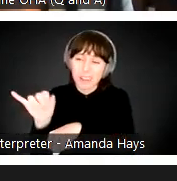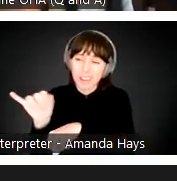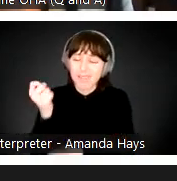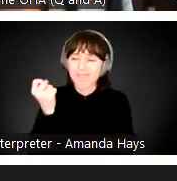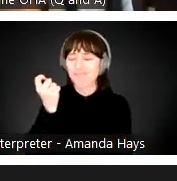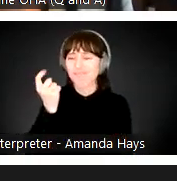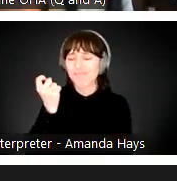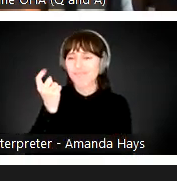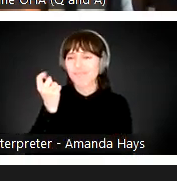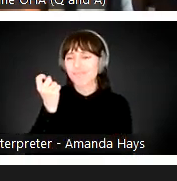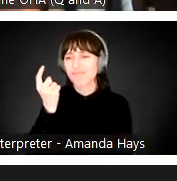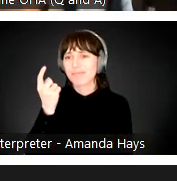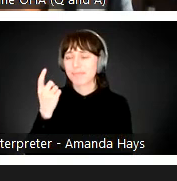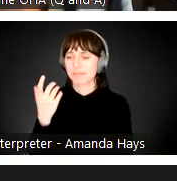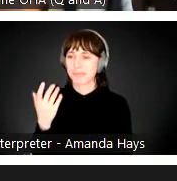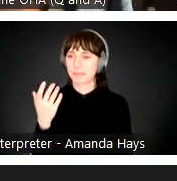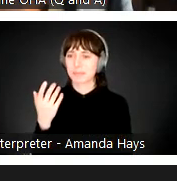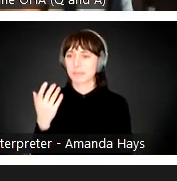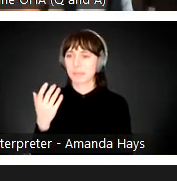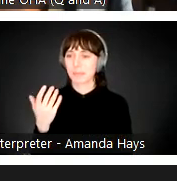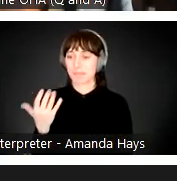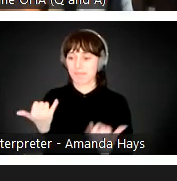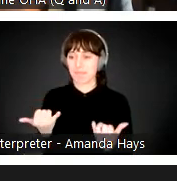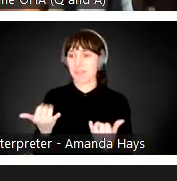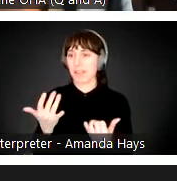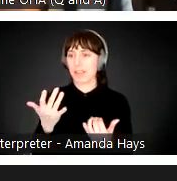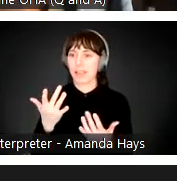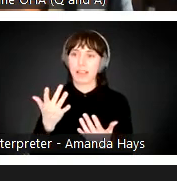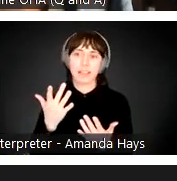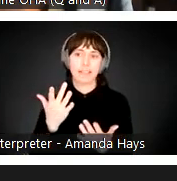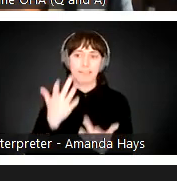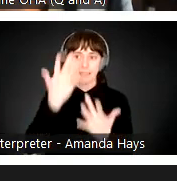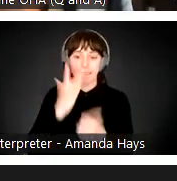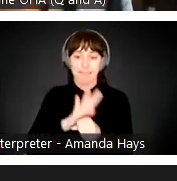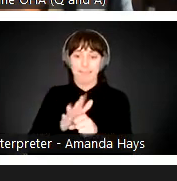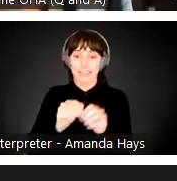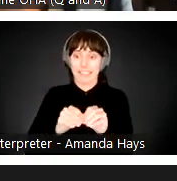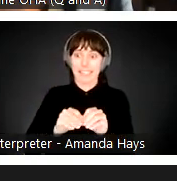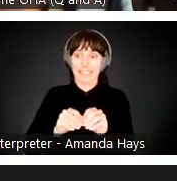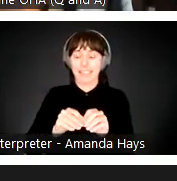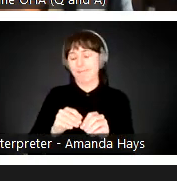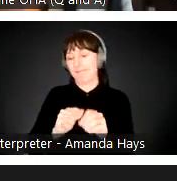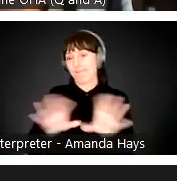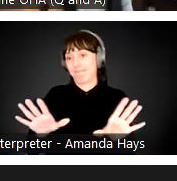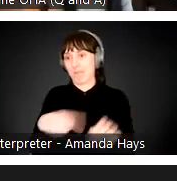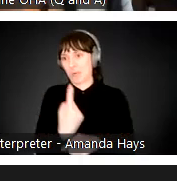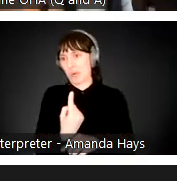most part, we, we're in a pandemic of only one infection right now, and that happens to be COVID. And so, if that allows us to